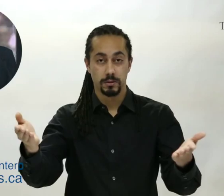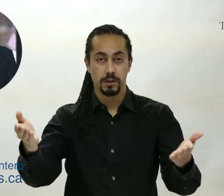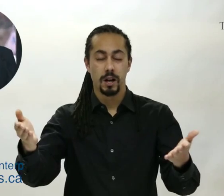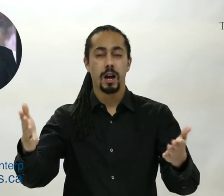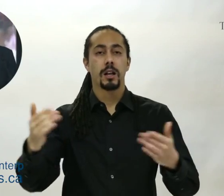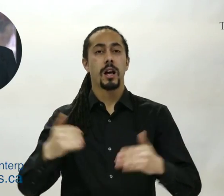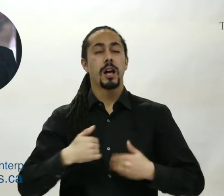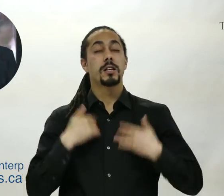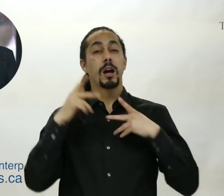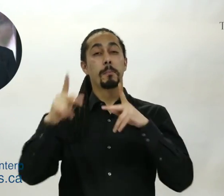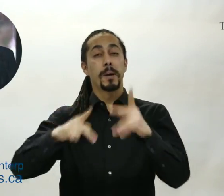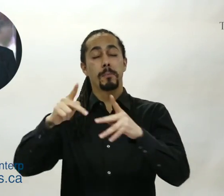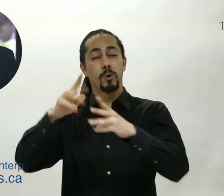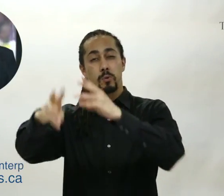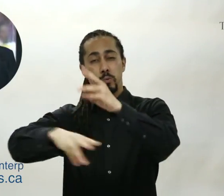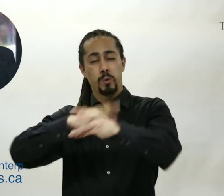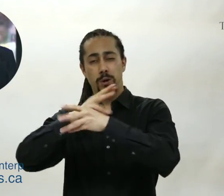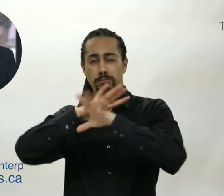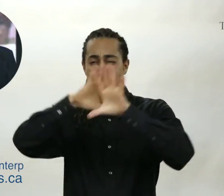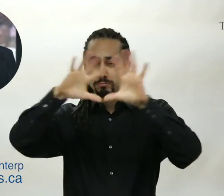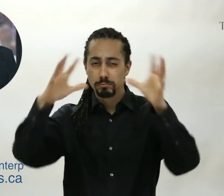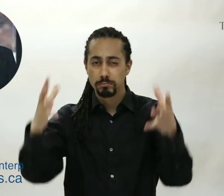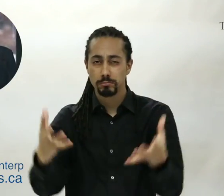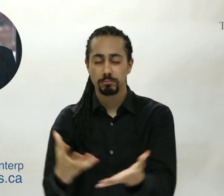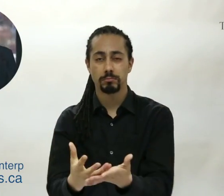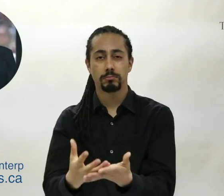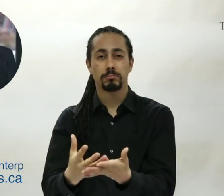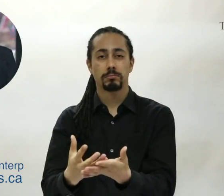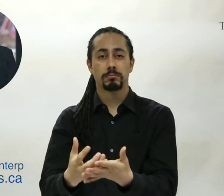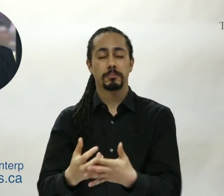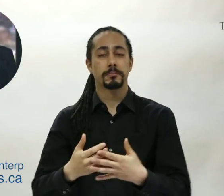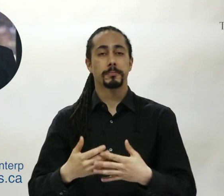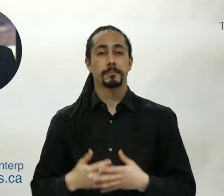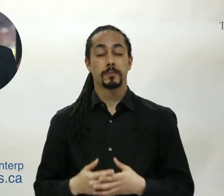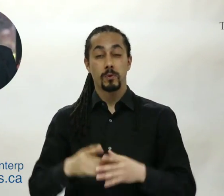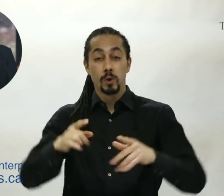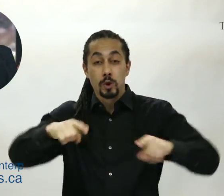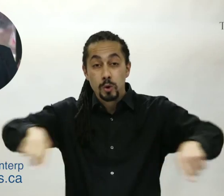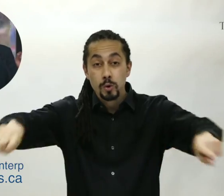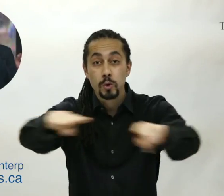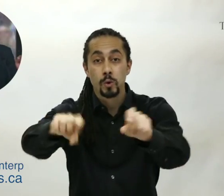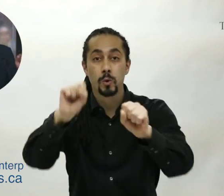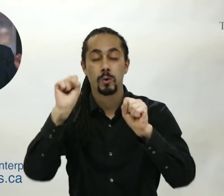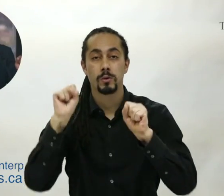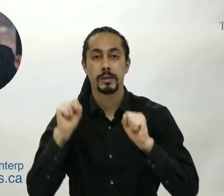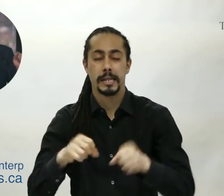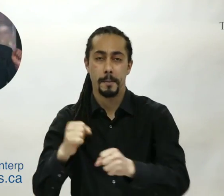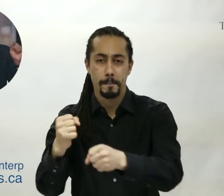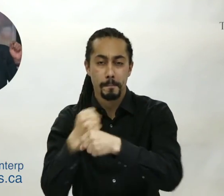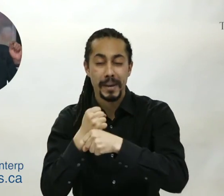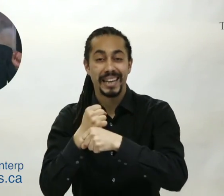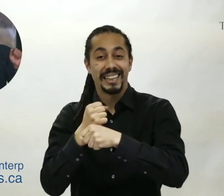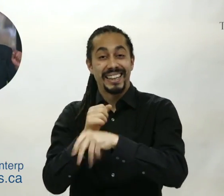and the young people around the world -- you, too, can make his life's work your own.